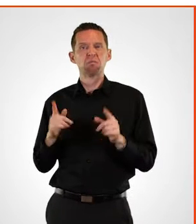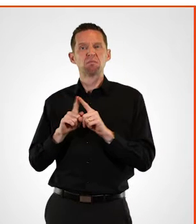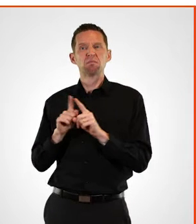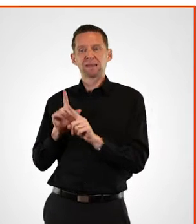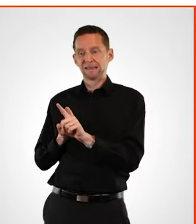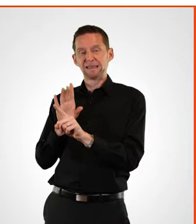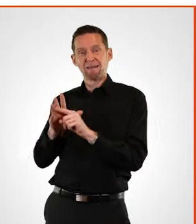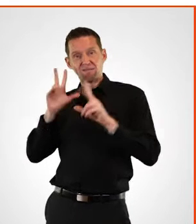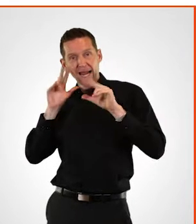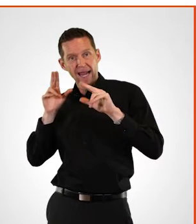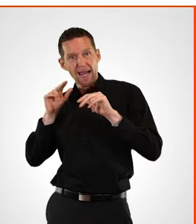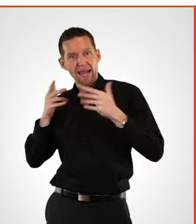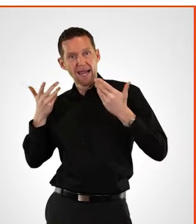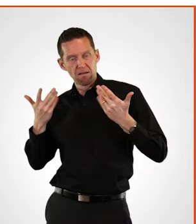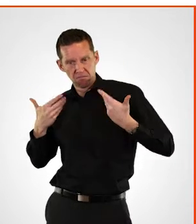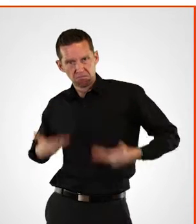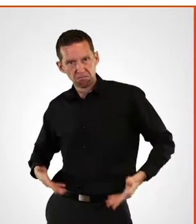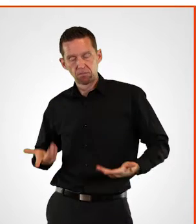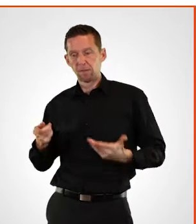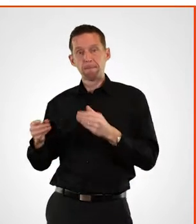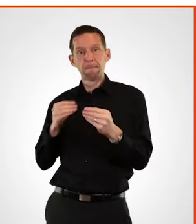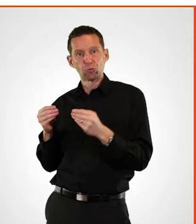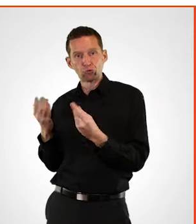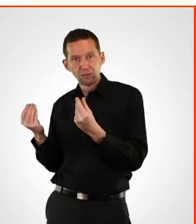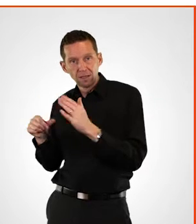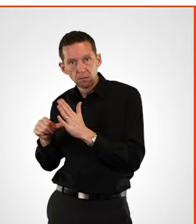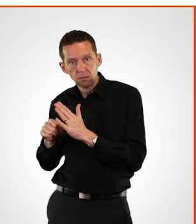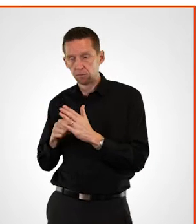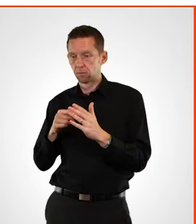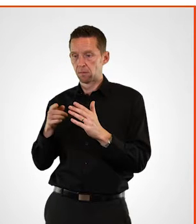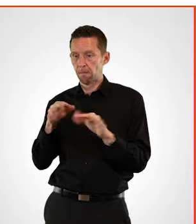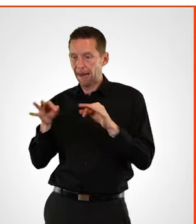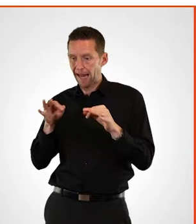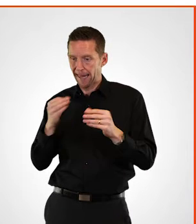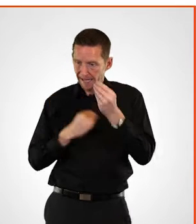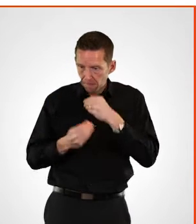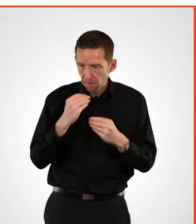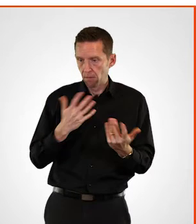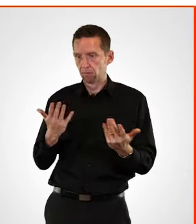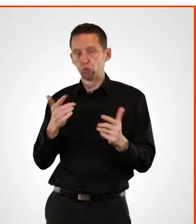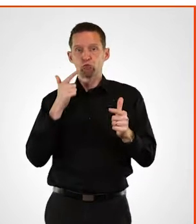That would be such things as self-care, budgeting, planning meals, travel,